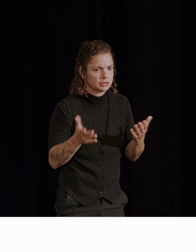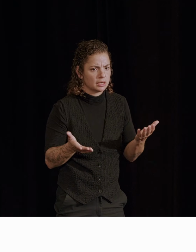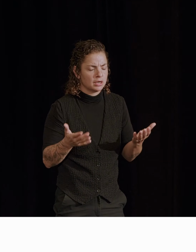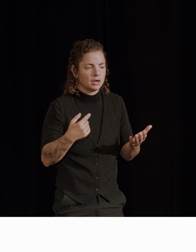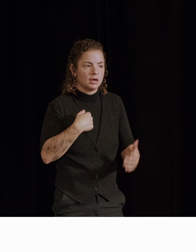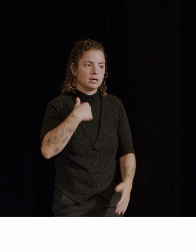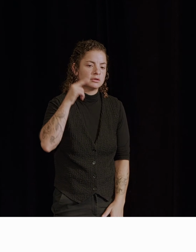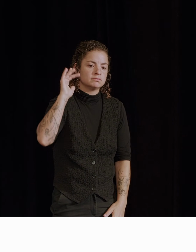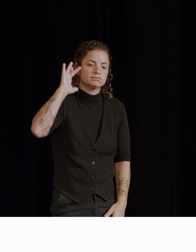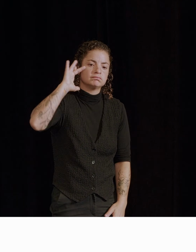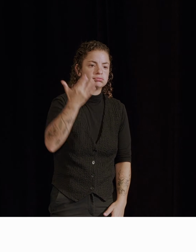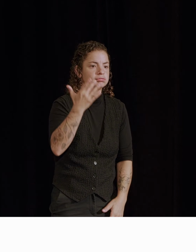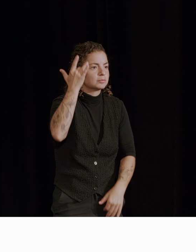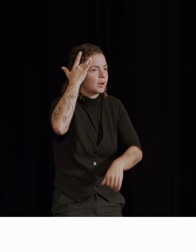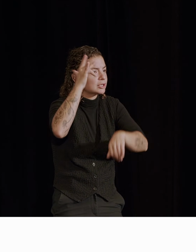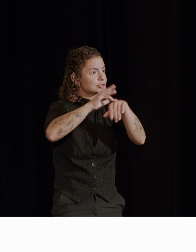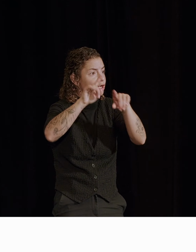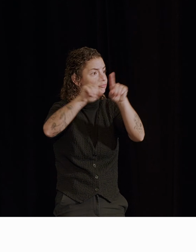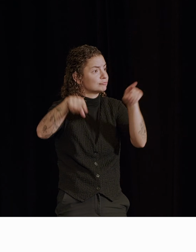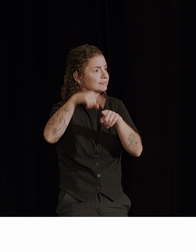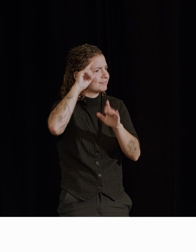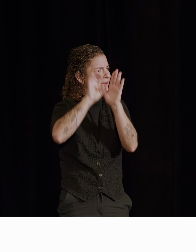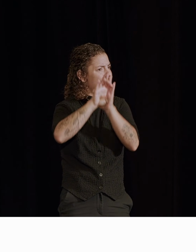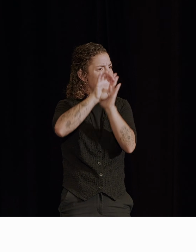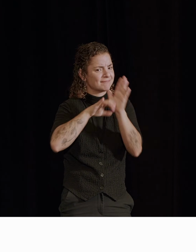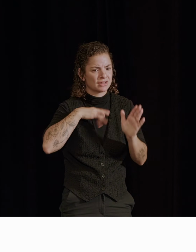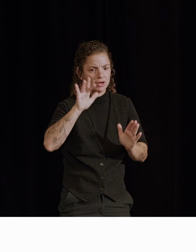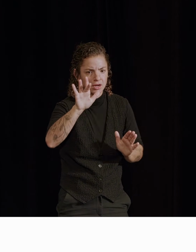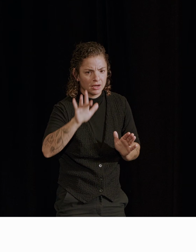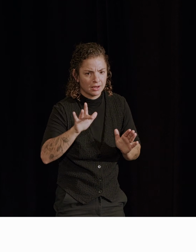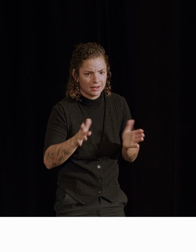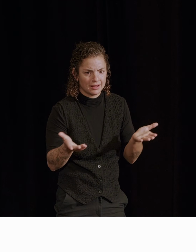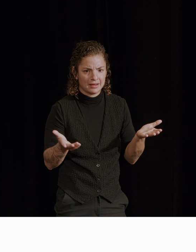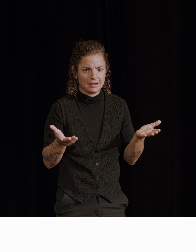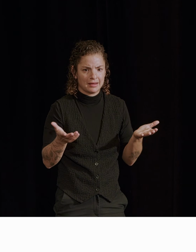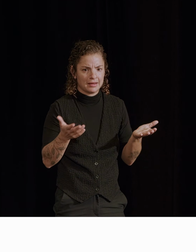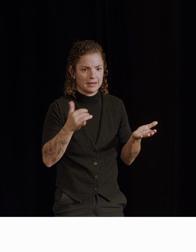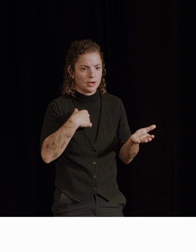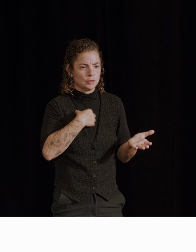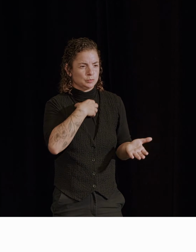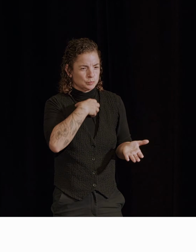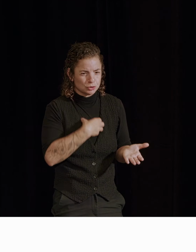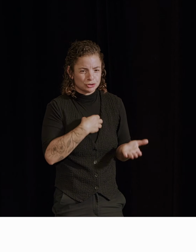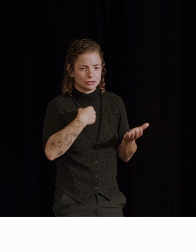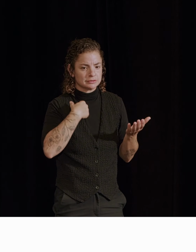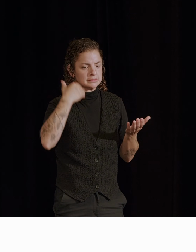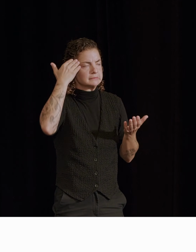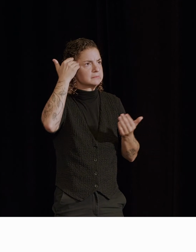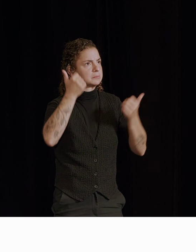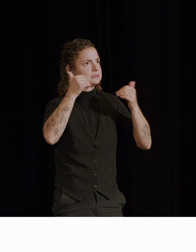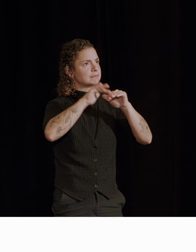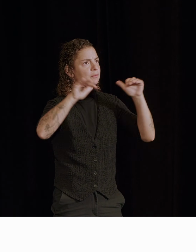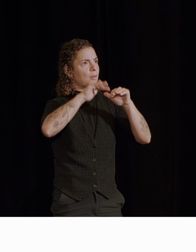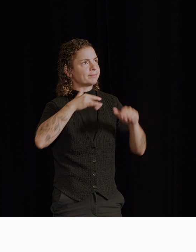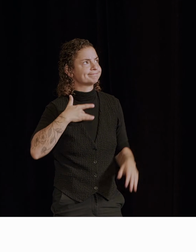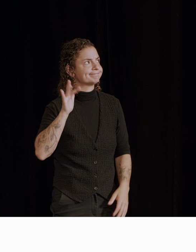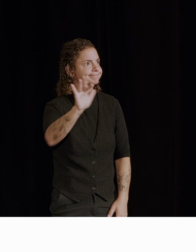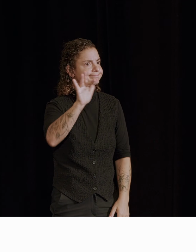I've never seen an elevator where I really wished that I could not know what floor I was going to.